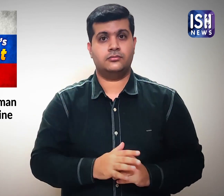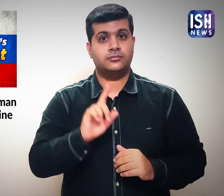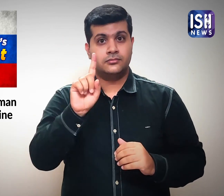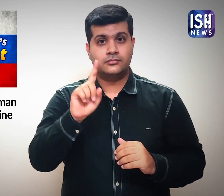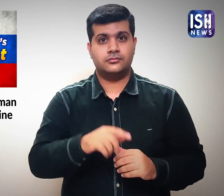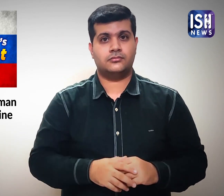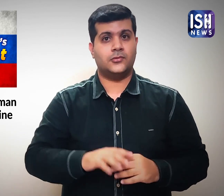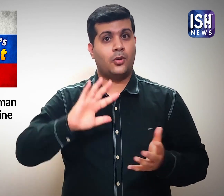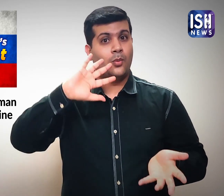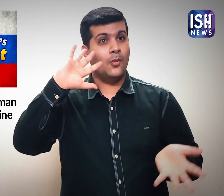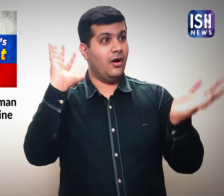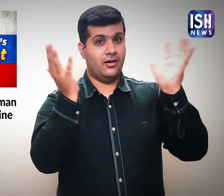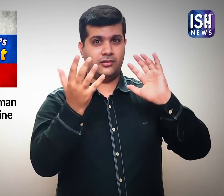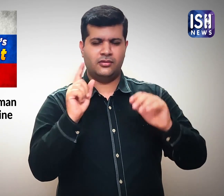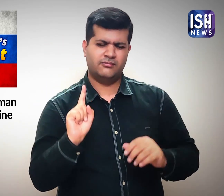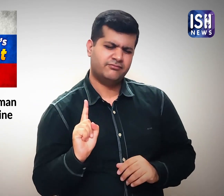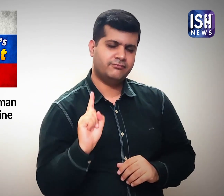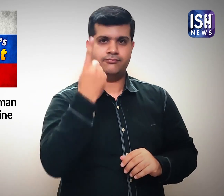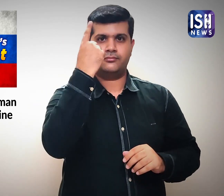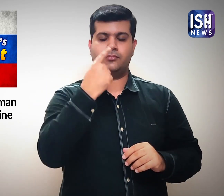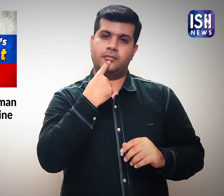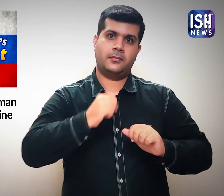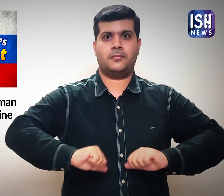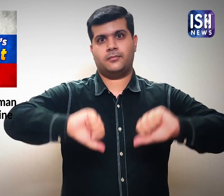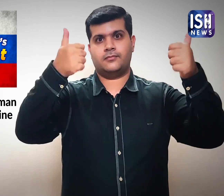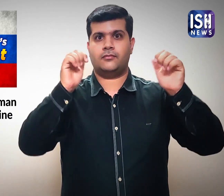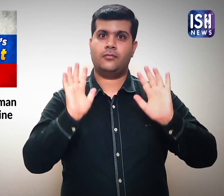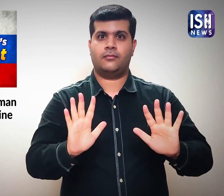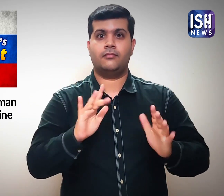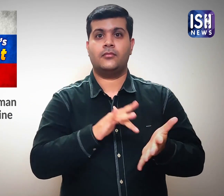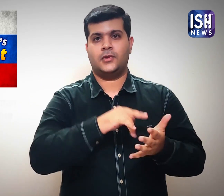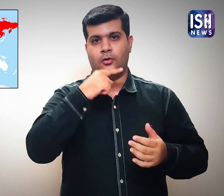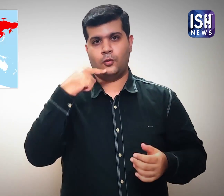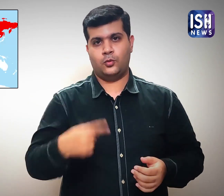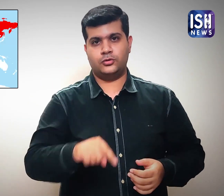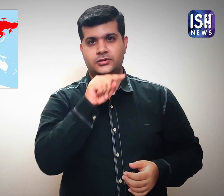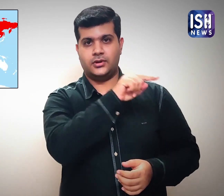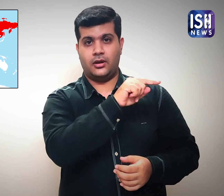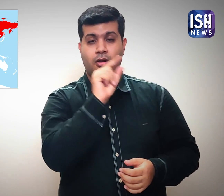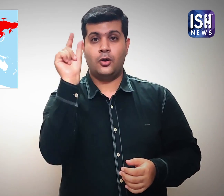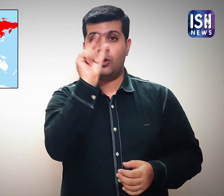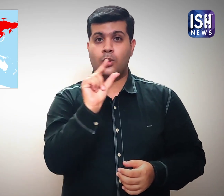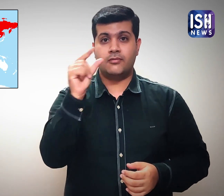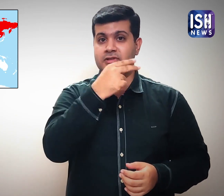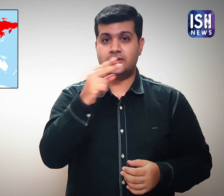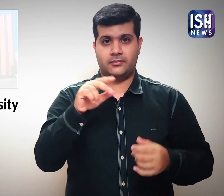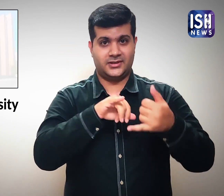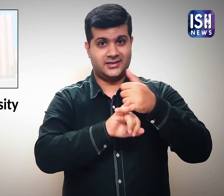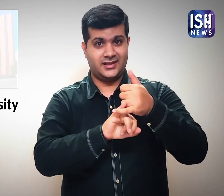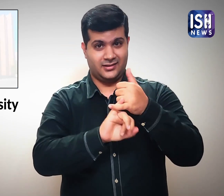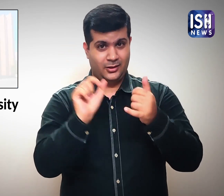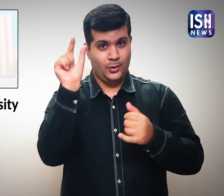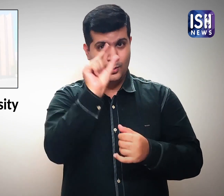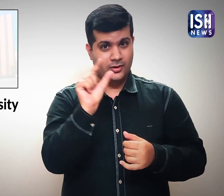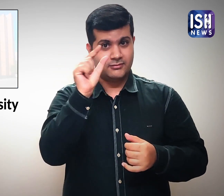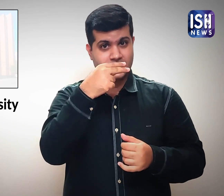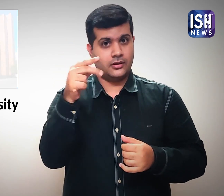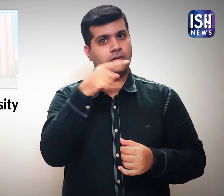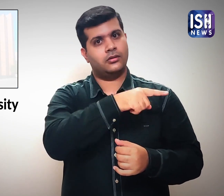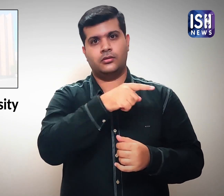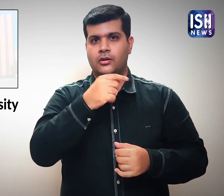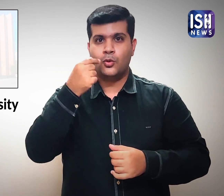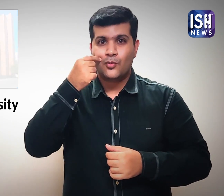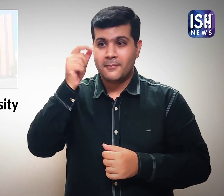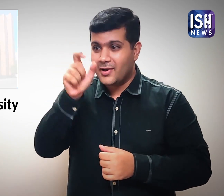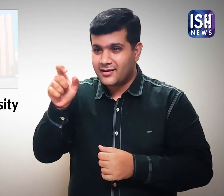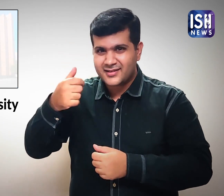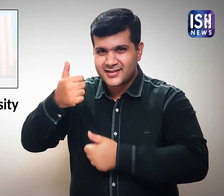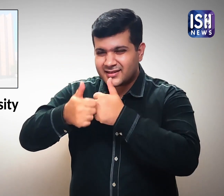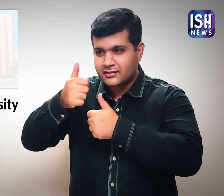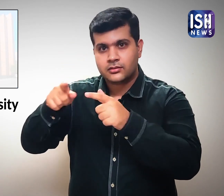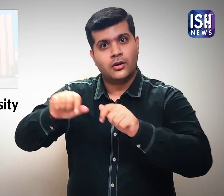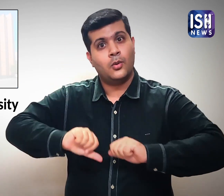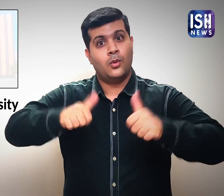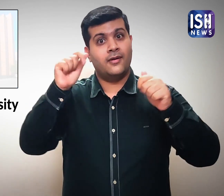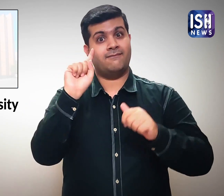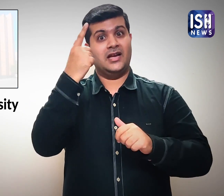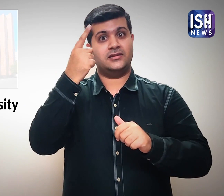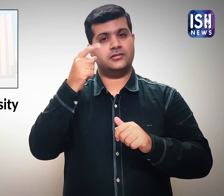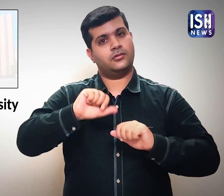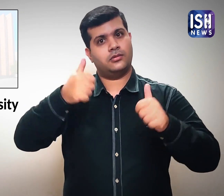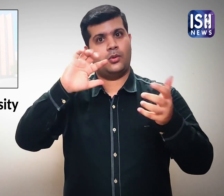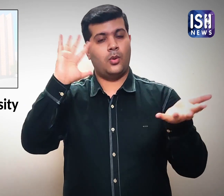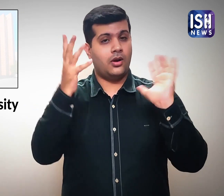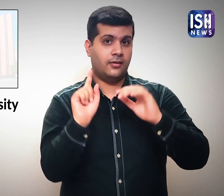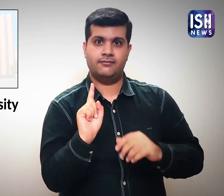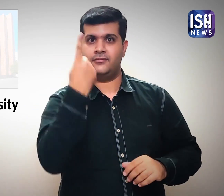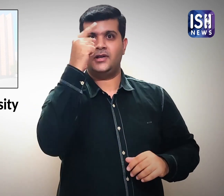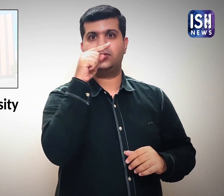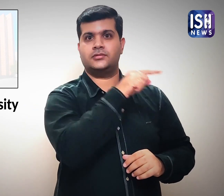Now Russia’s Sechenov University has successfully completed the world’s first clinical trial of COVID vaccine on humans.